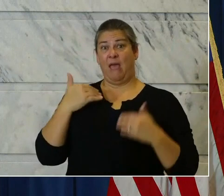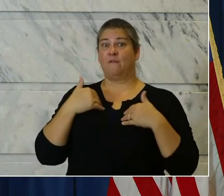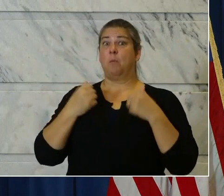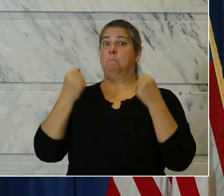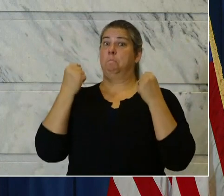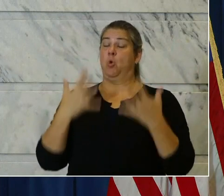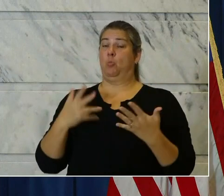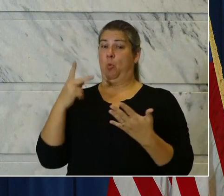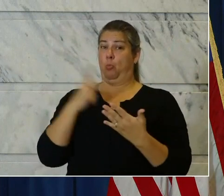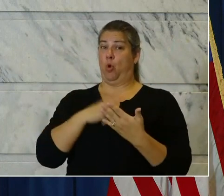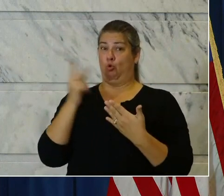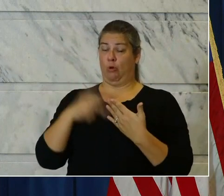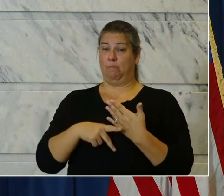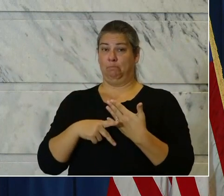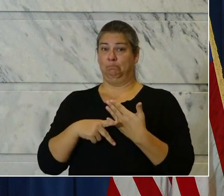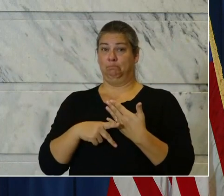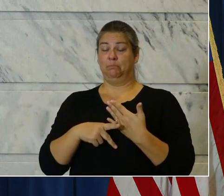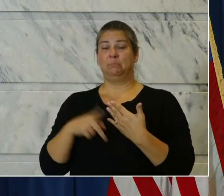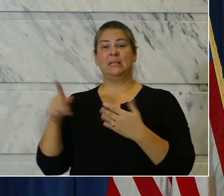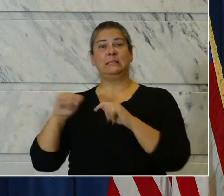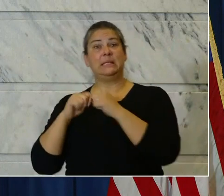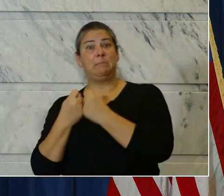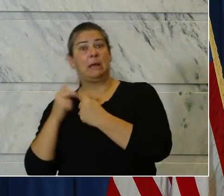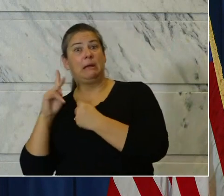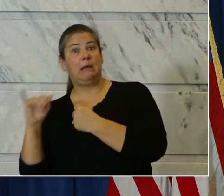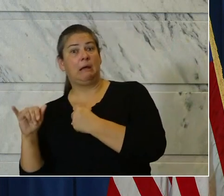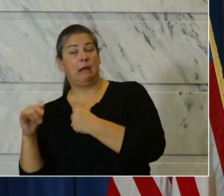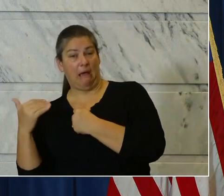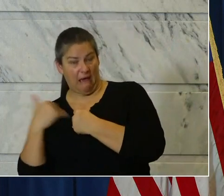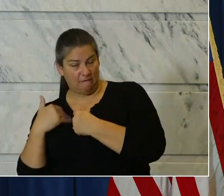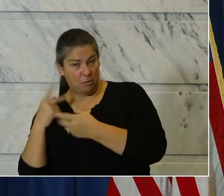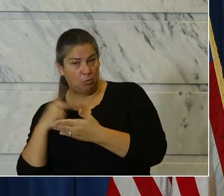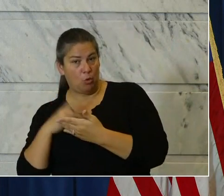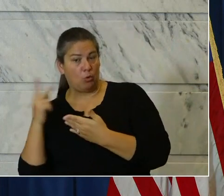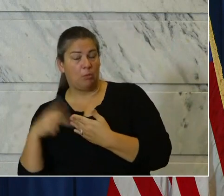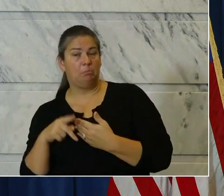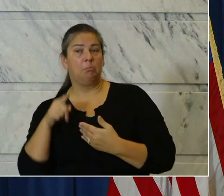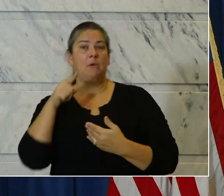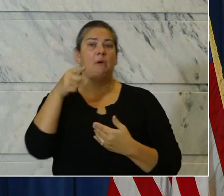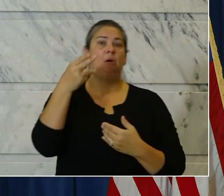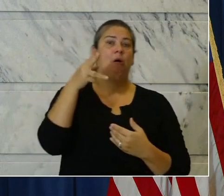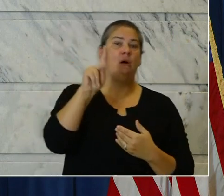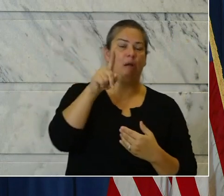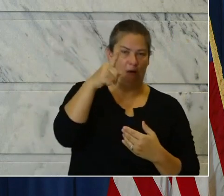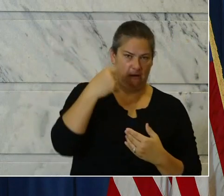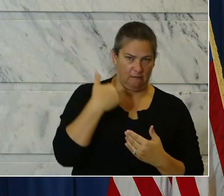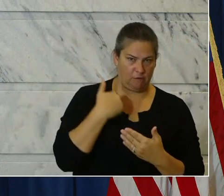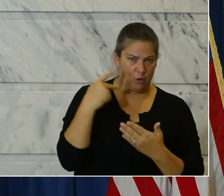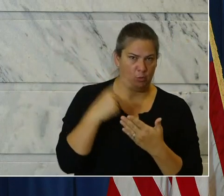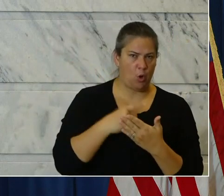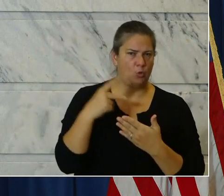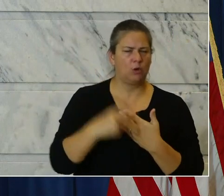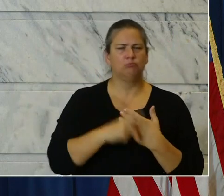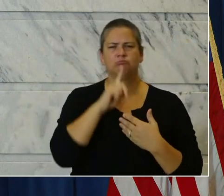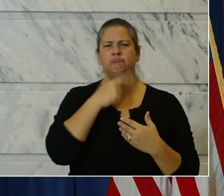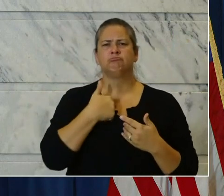IS ONLY OF A NUMBER OF PROGRAMS- TEAM KENTUCKY FINE